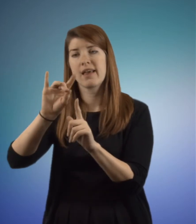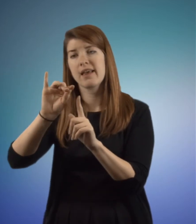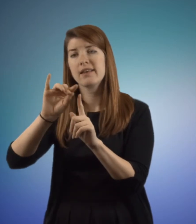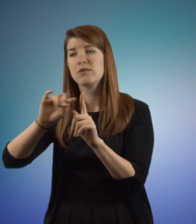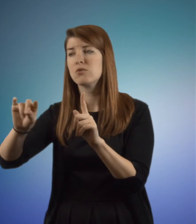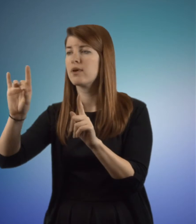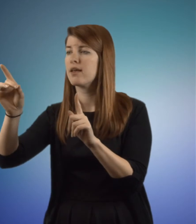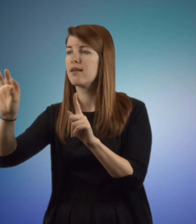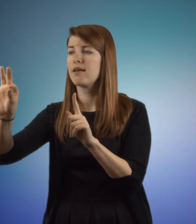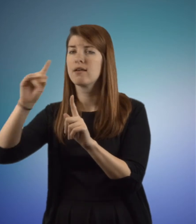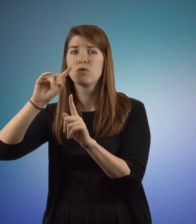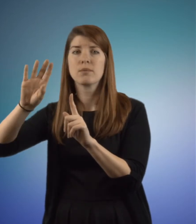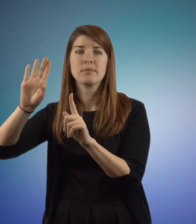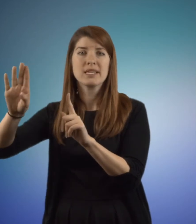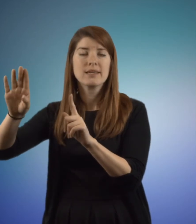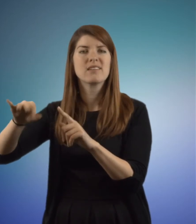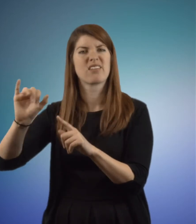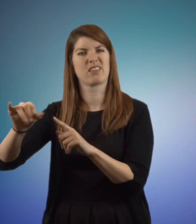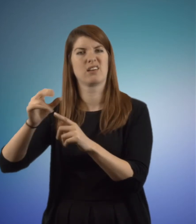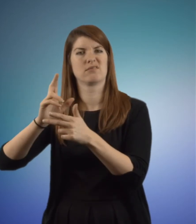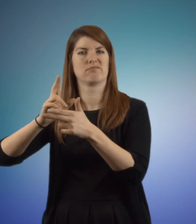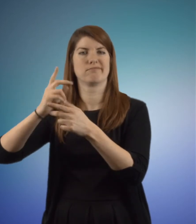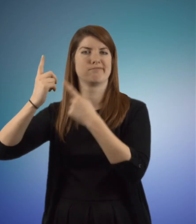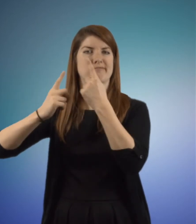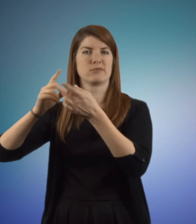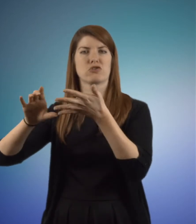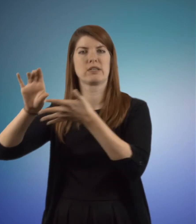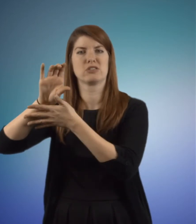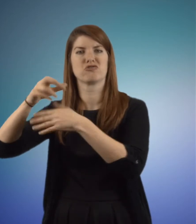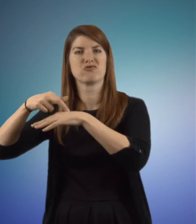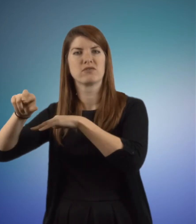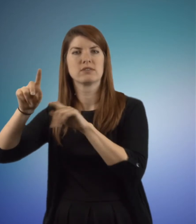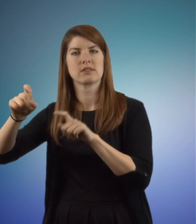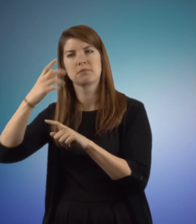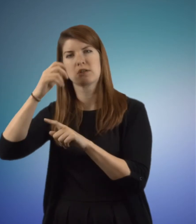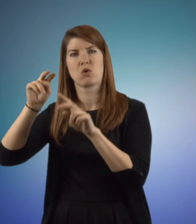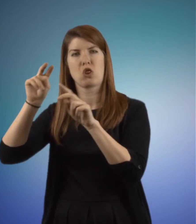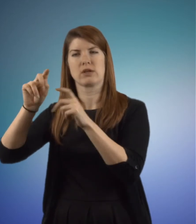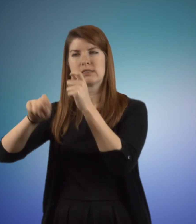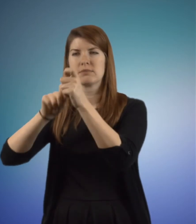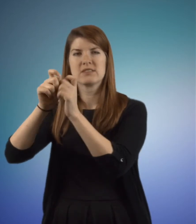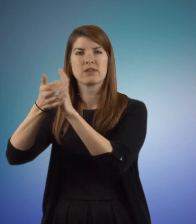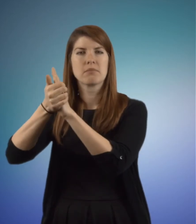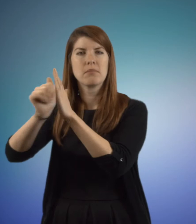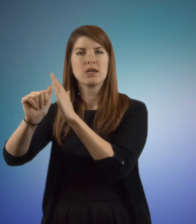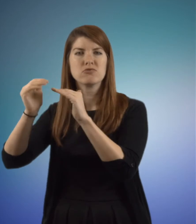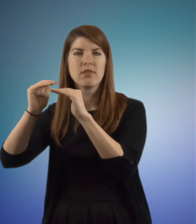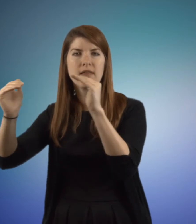to get a B. That would be a criterion referenced test because we're looking at a certain mastery level rather than the bell curve.